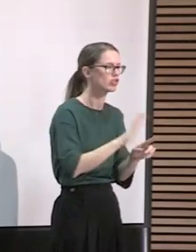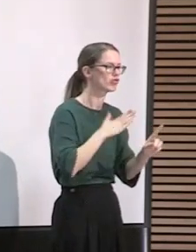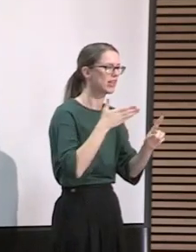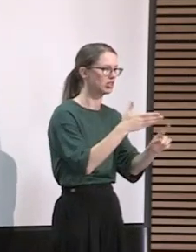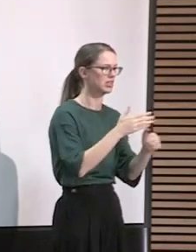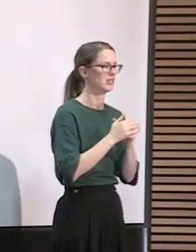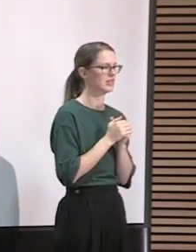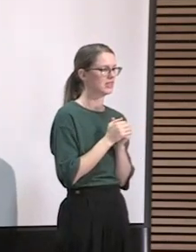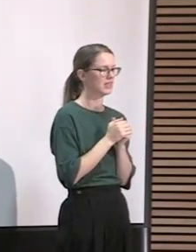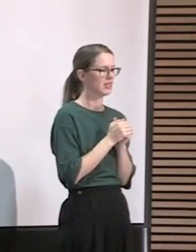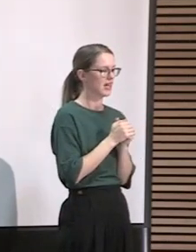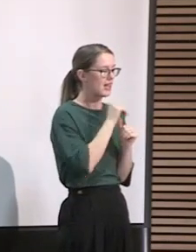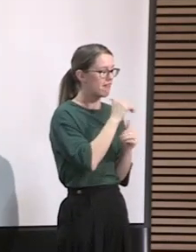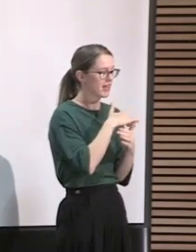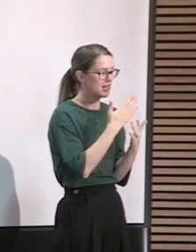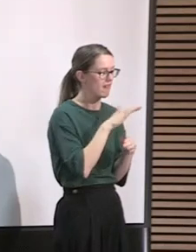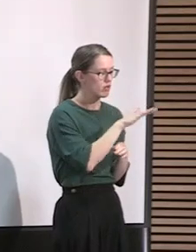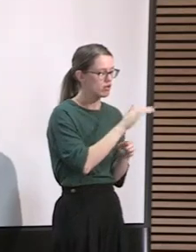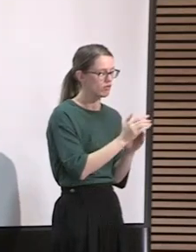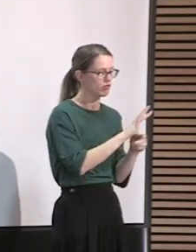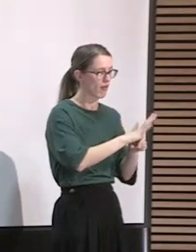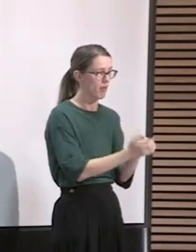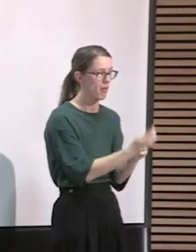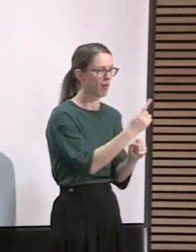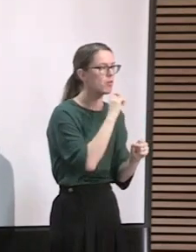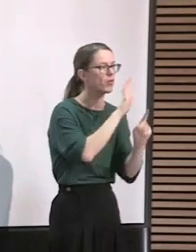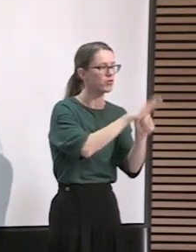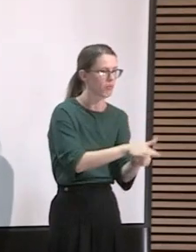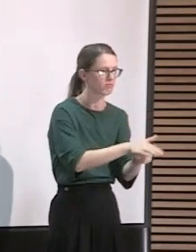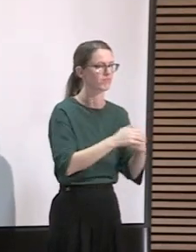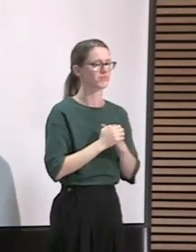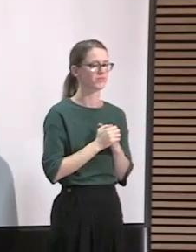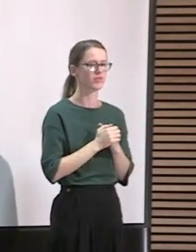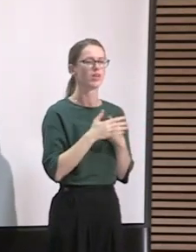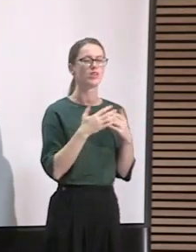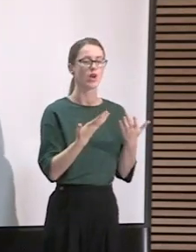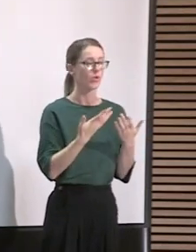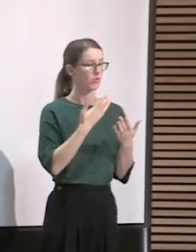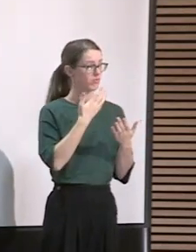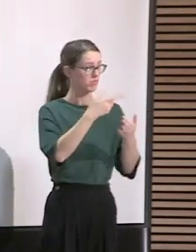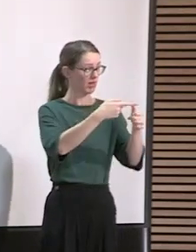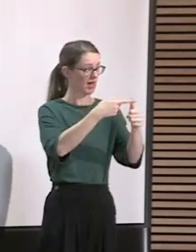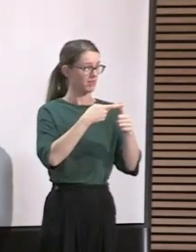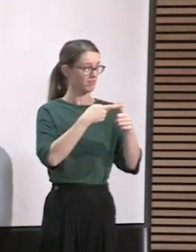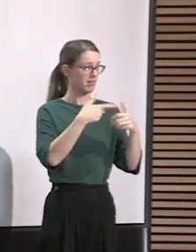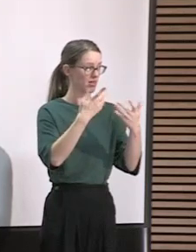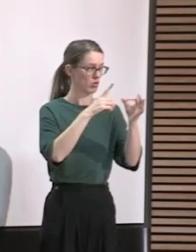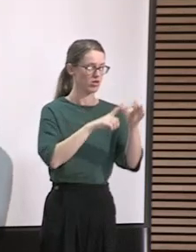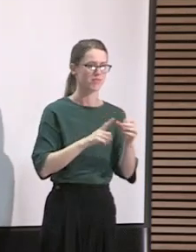which forms an important part of our ongoing elimination strategy and our strategy to